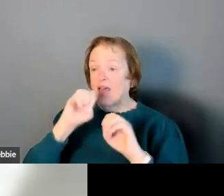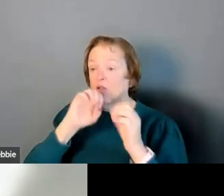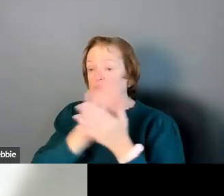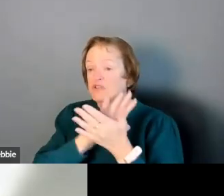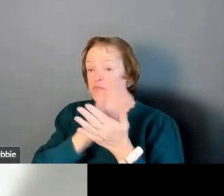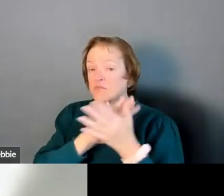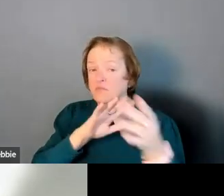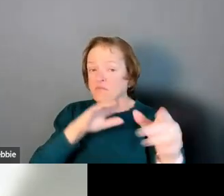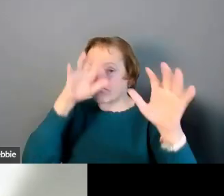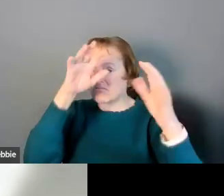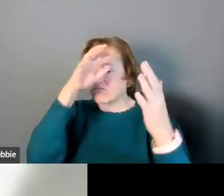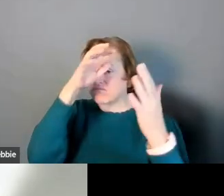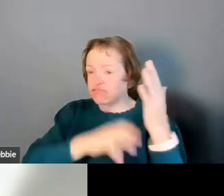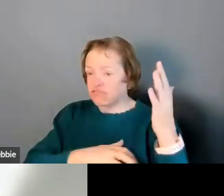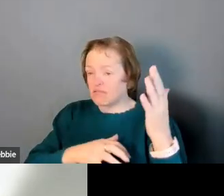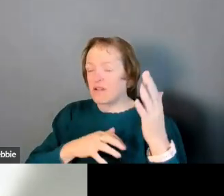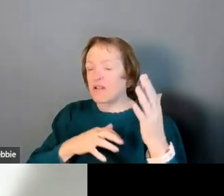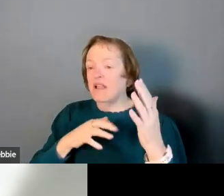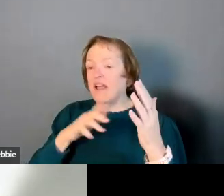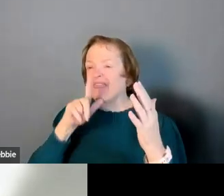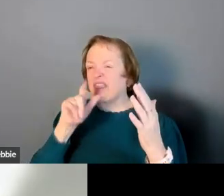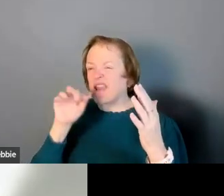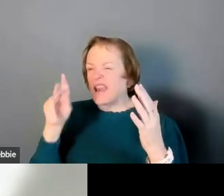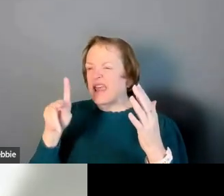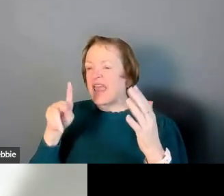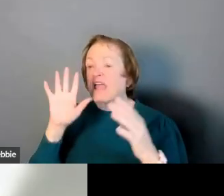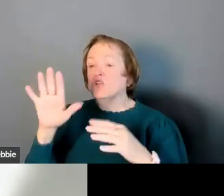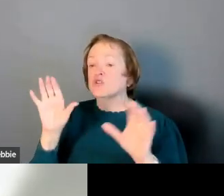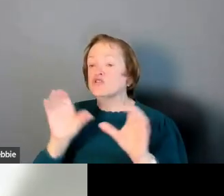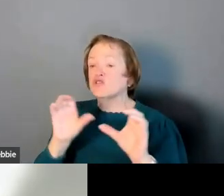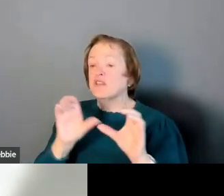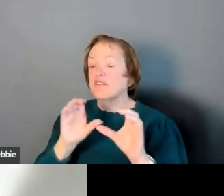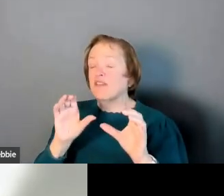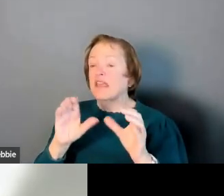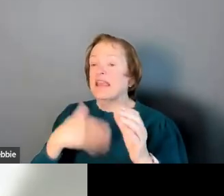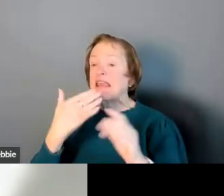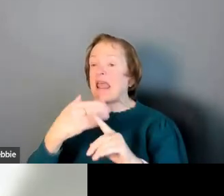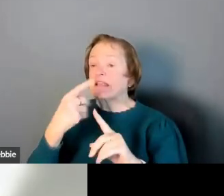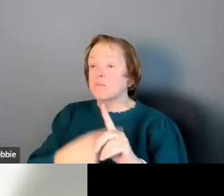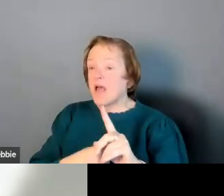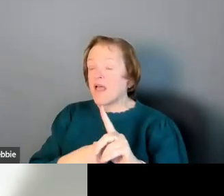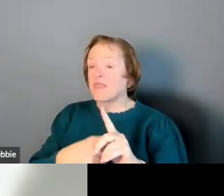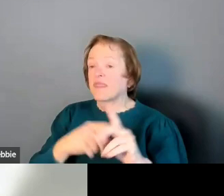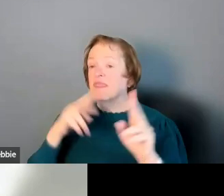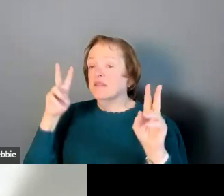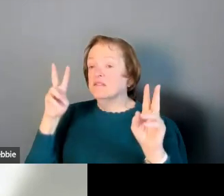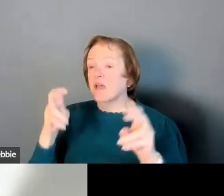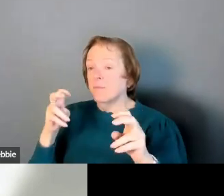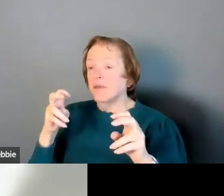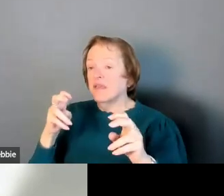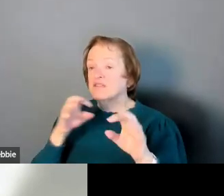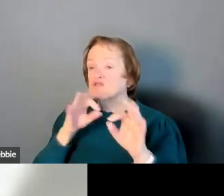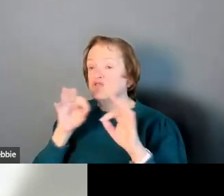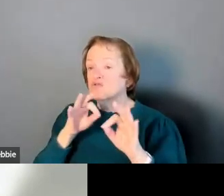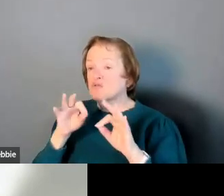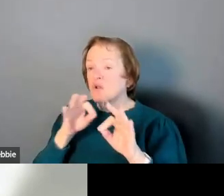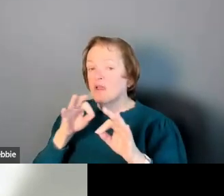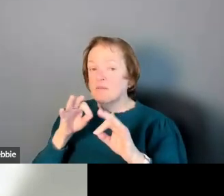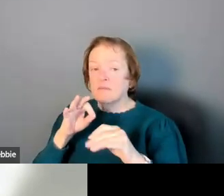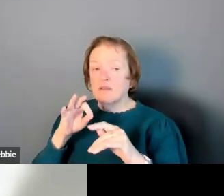link in there, and your certificate in there. Next month, our topic is Described and Captioned Media Program, DCMP.